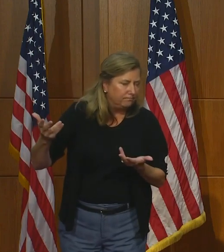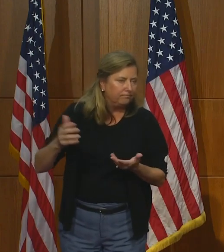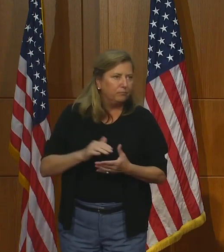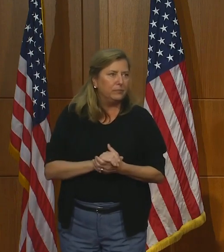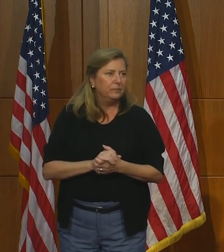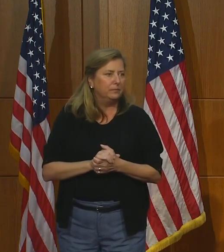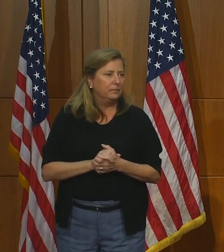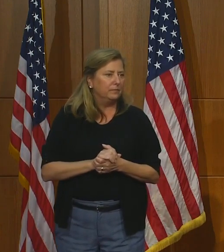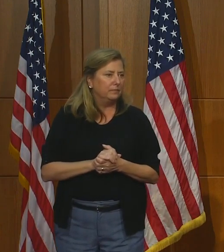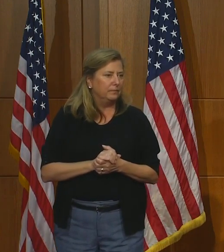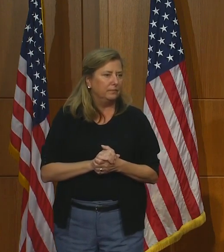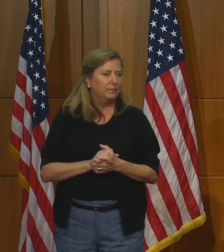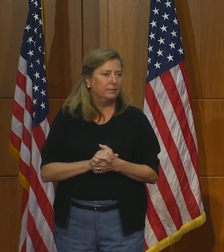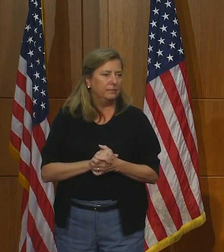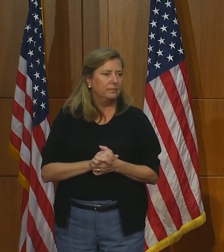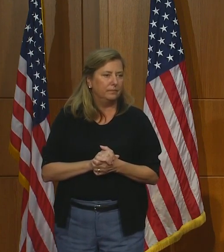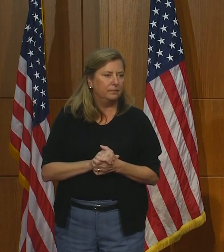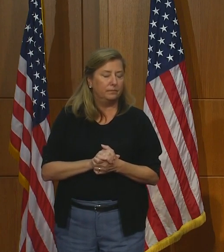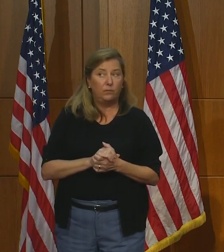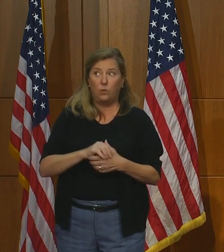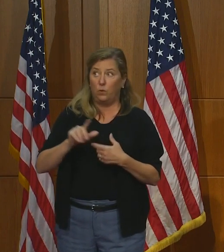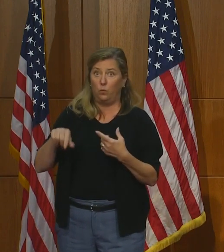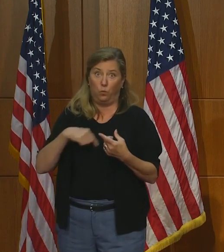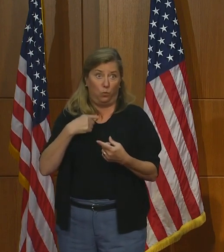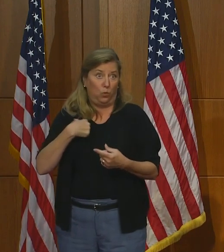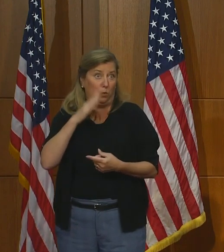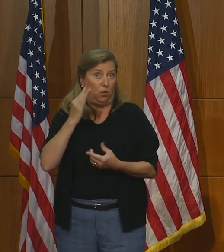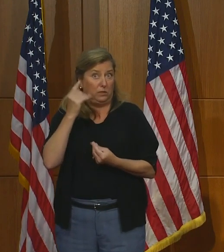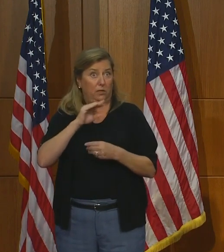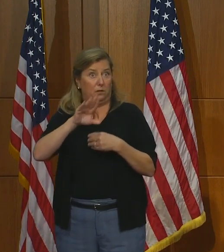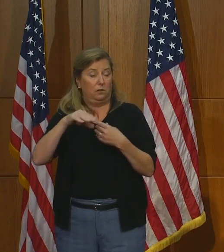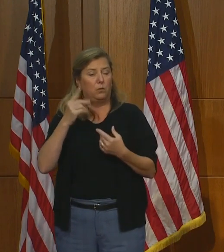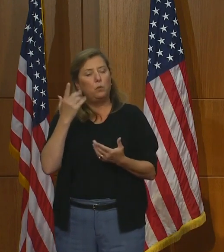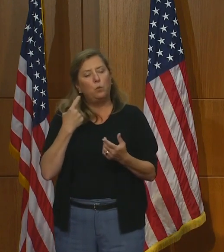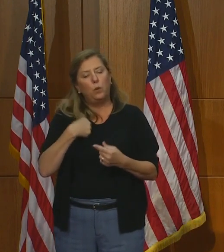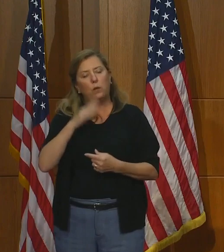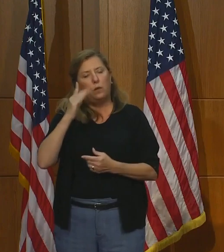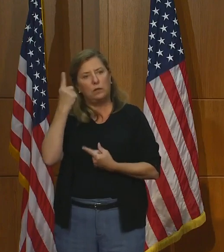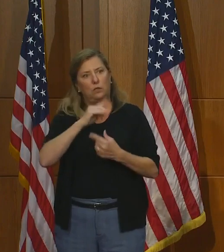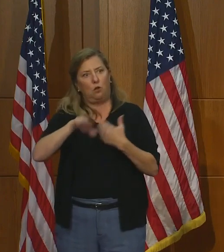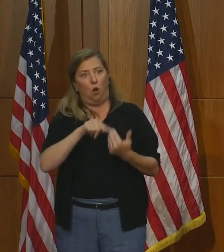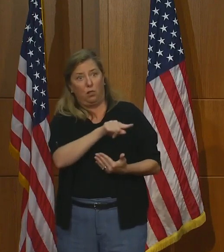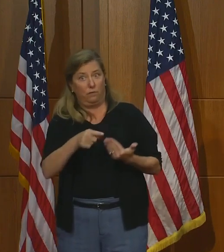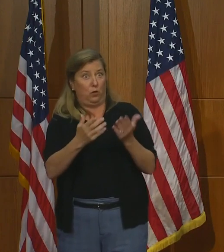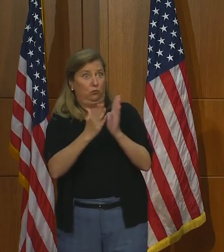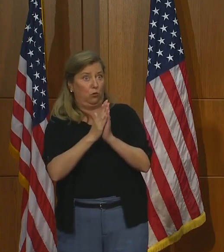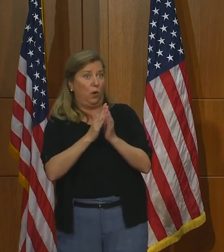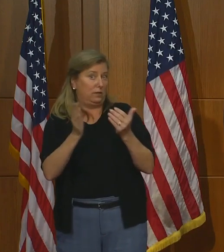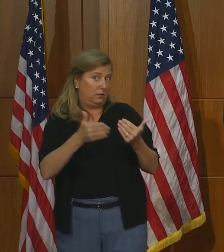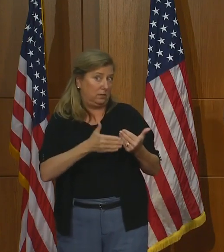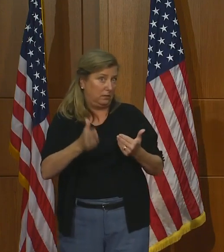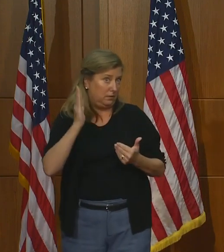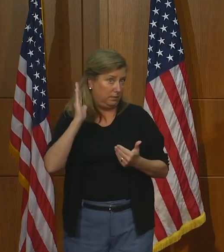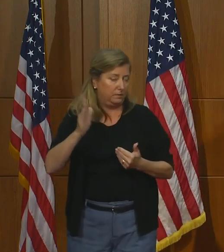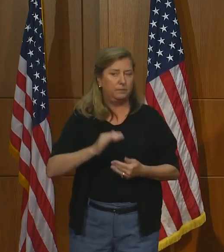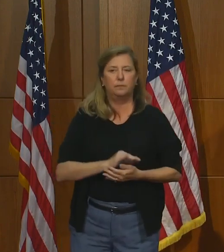WE'RE HAVING- AS WE MOVE FORWARD AND- AND- WE WILL CONSIDER- ALL OF THOSE REQUESTS